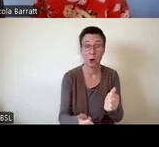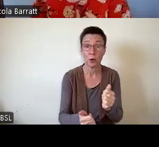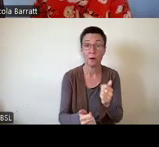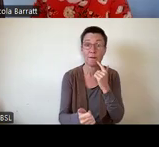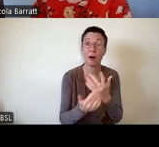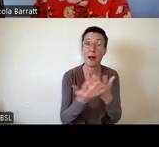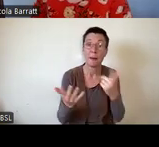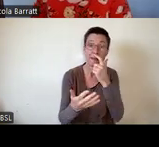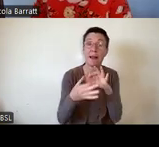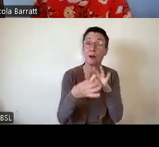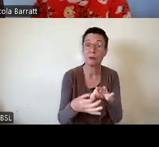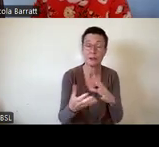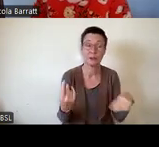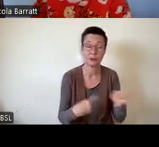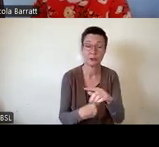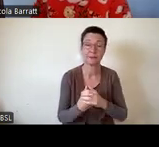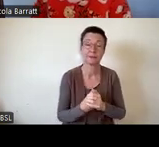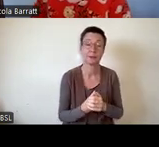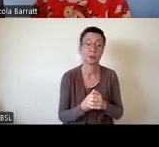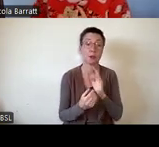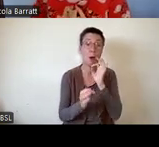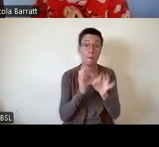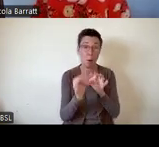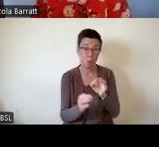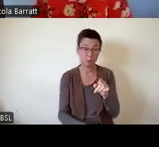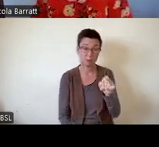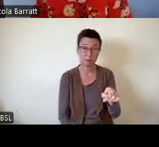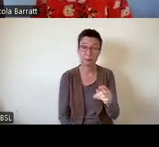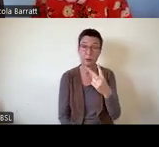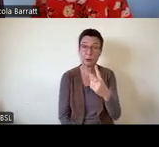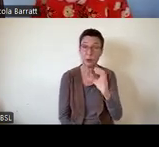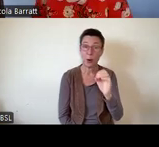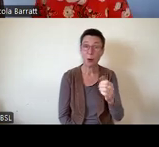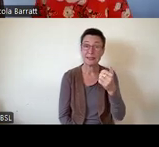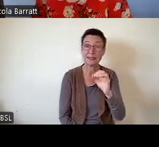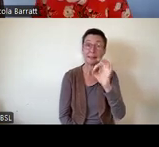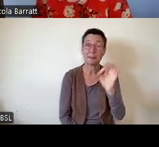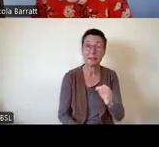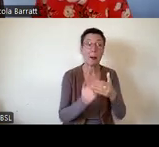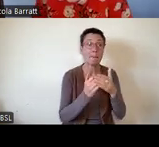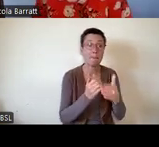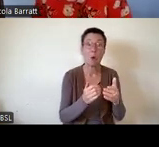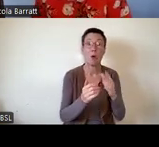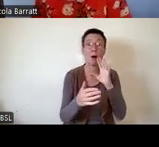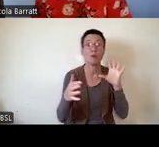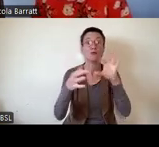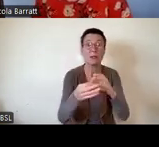Polls can get 206% more reach than other posts, which is huge.